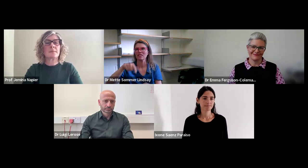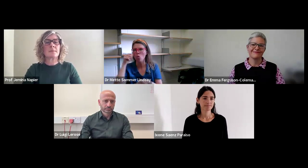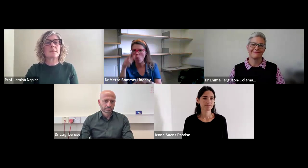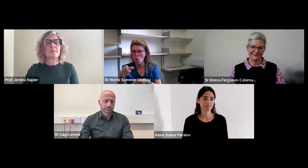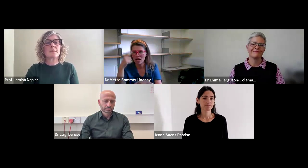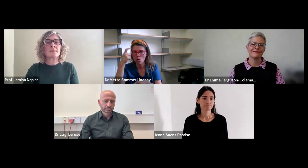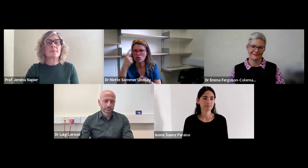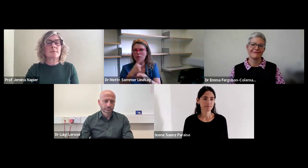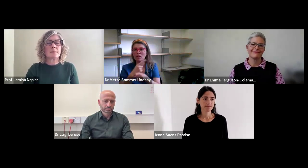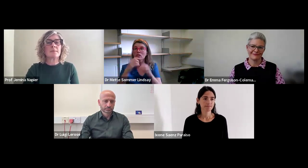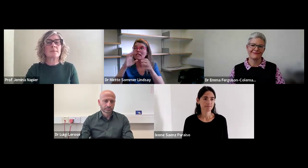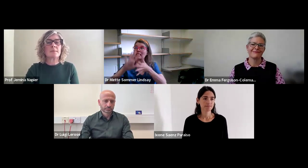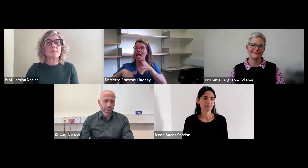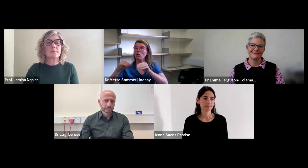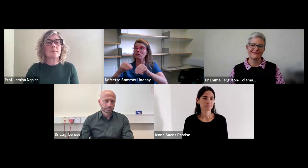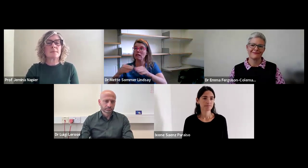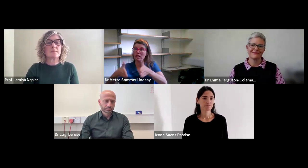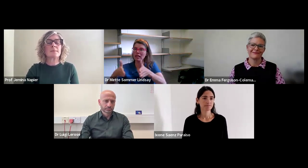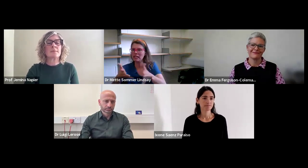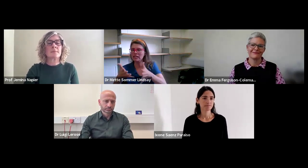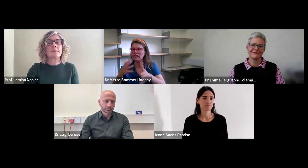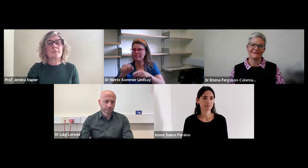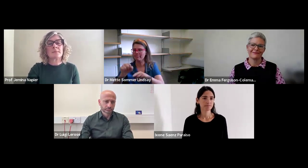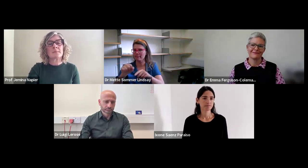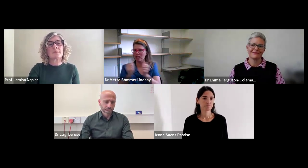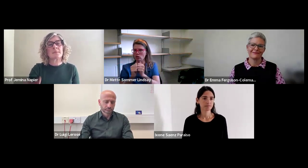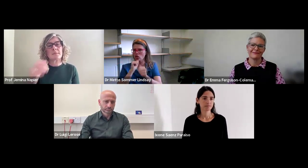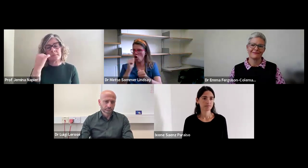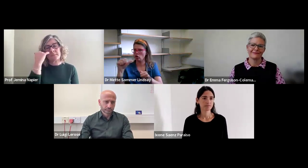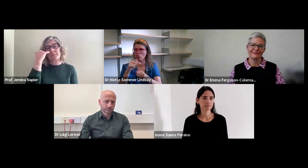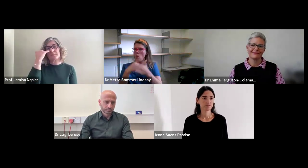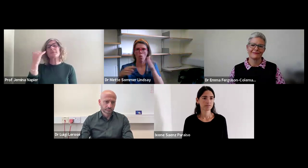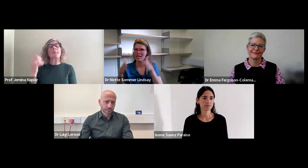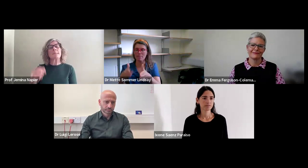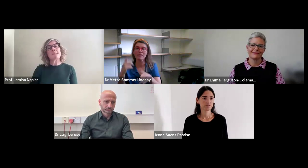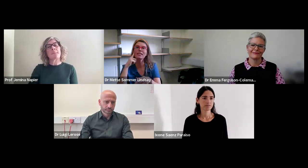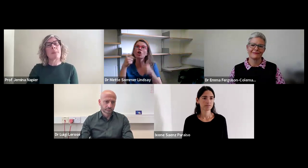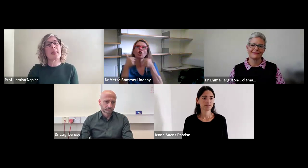really benefited from the existence of that at Heriot-Watt. We don't get boxed into just